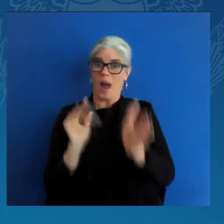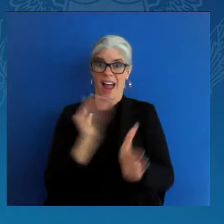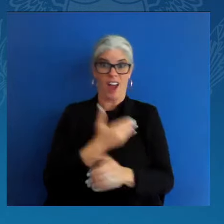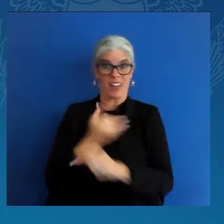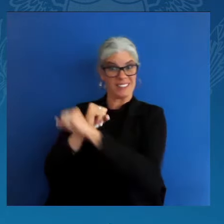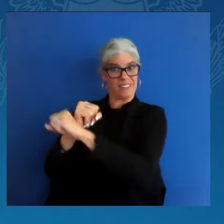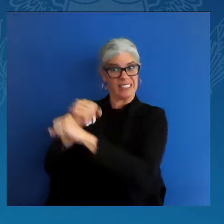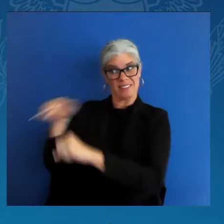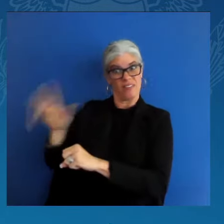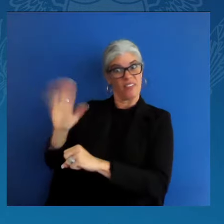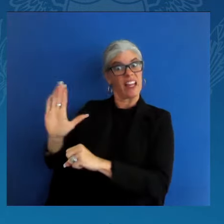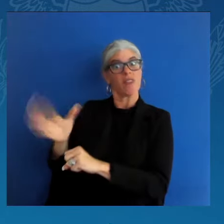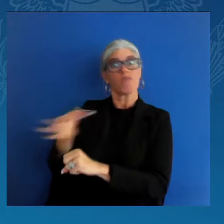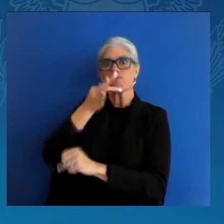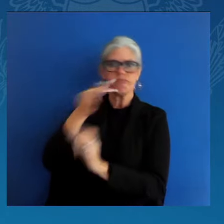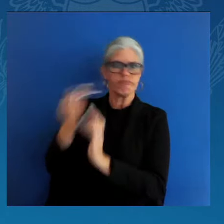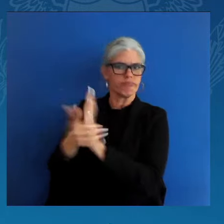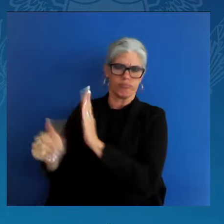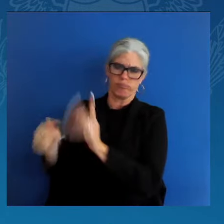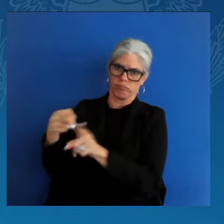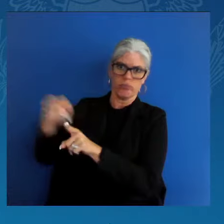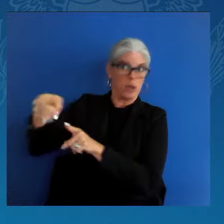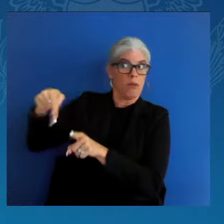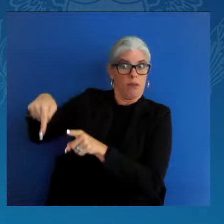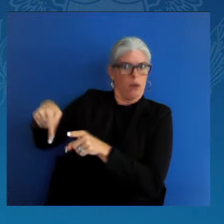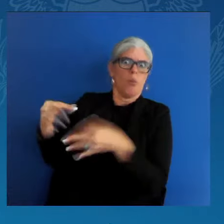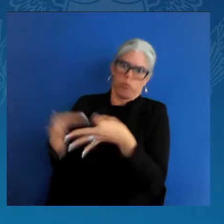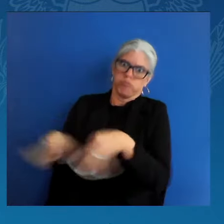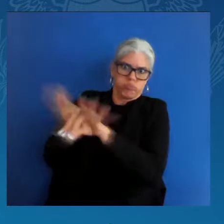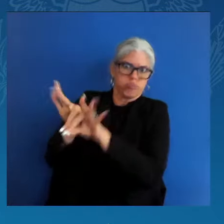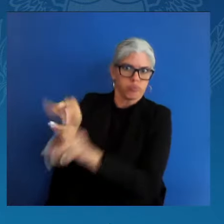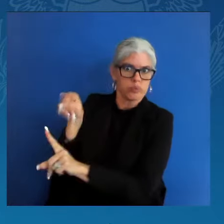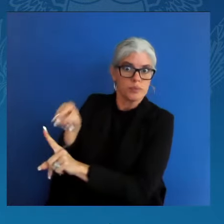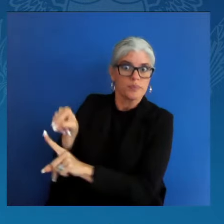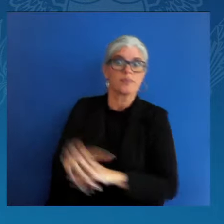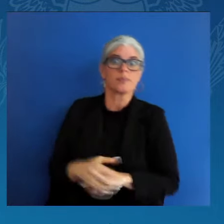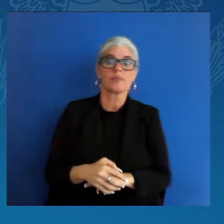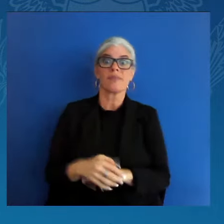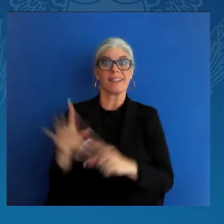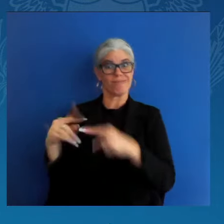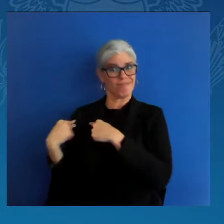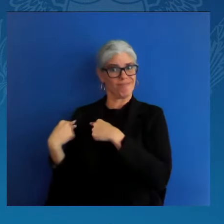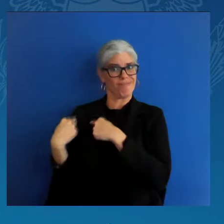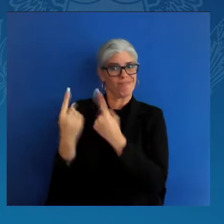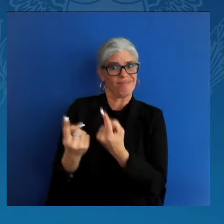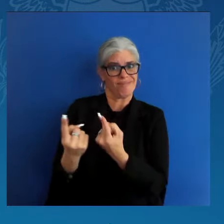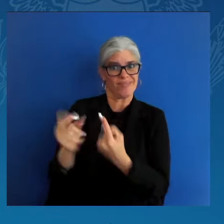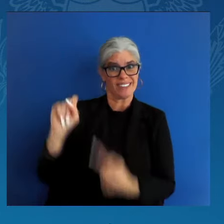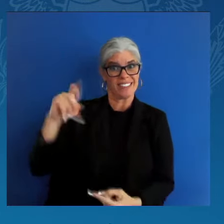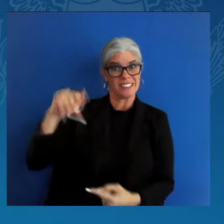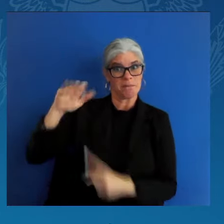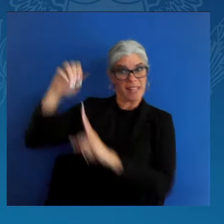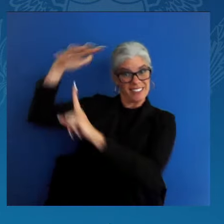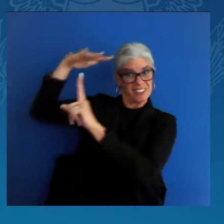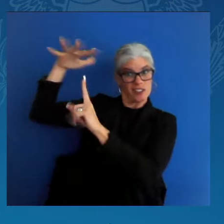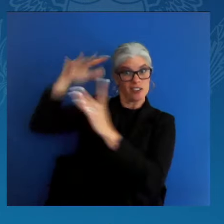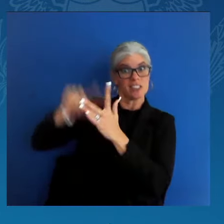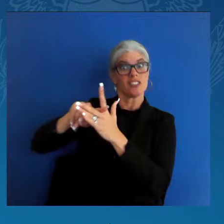integral to our national security, our coalition interoperability and our global stability.